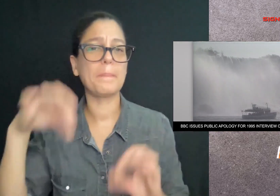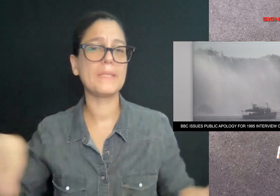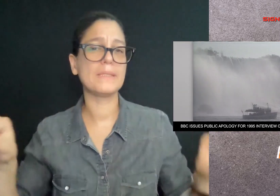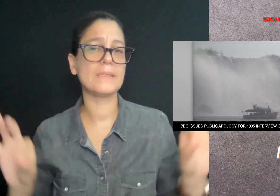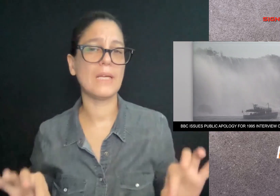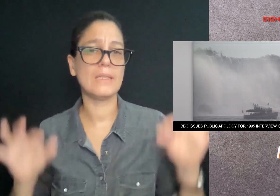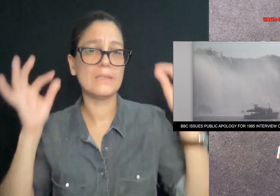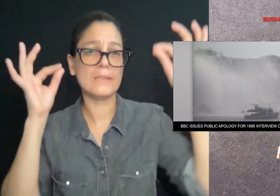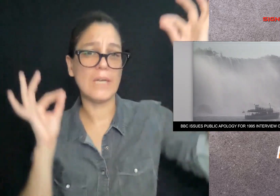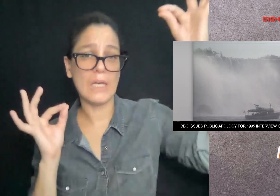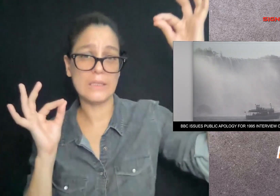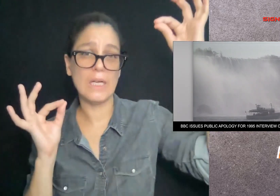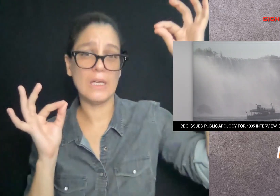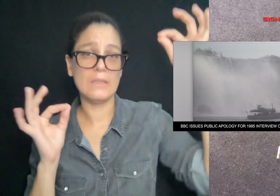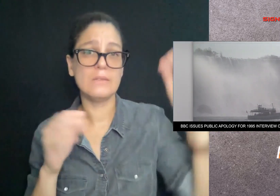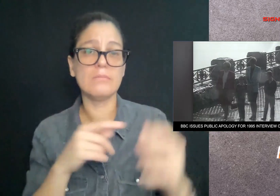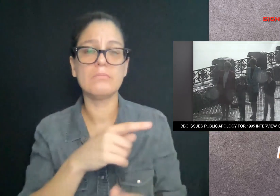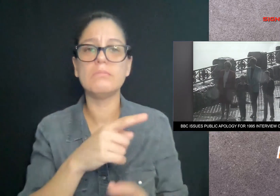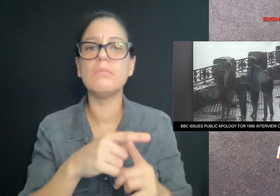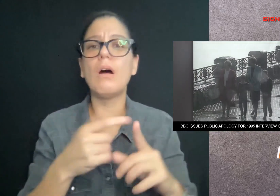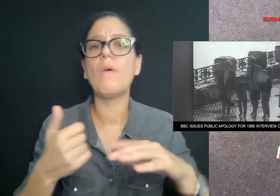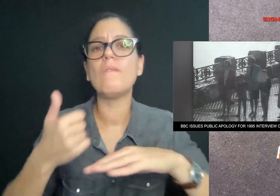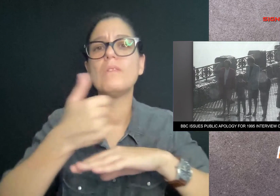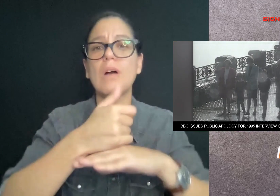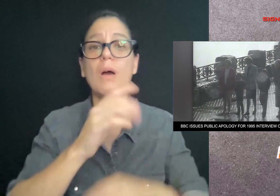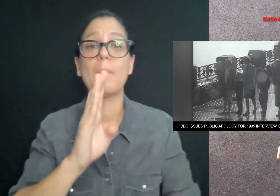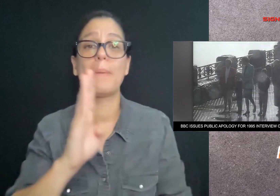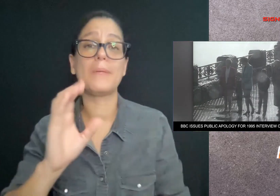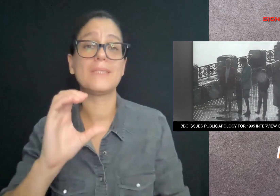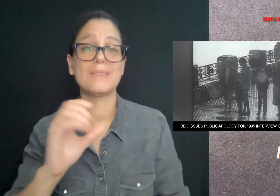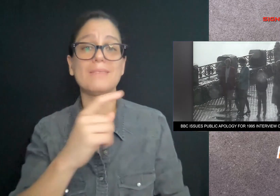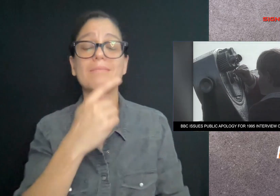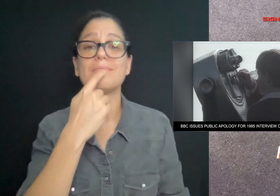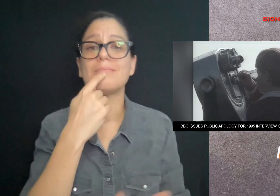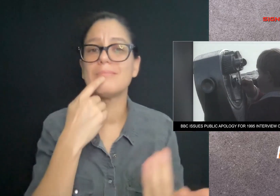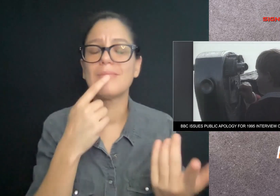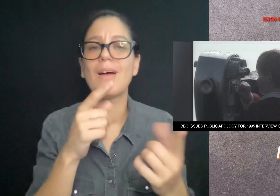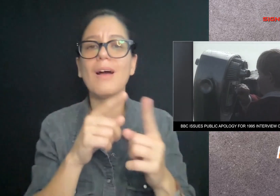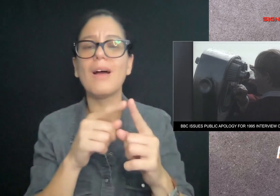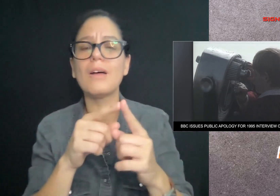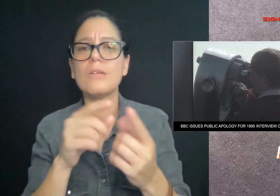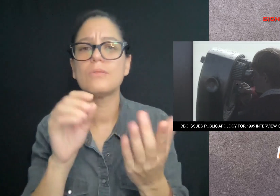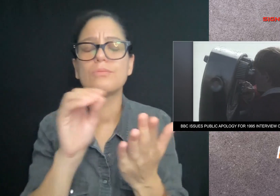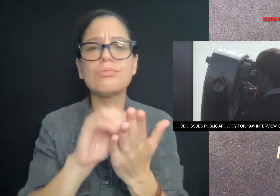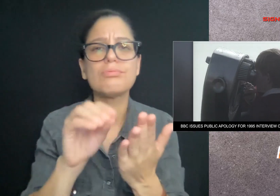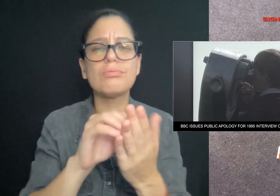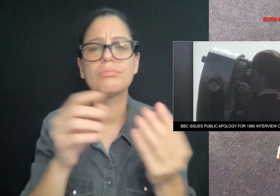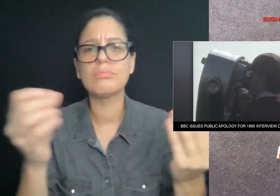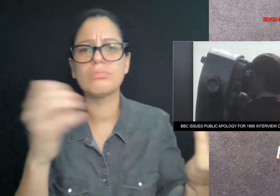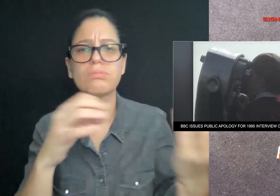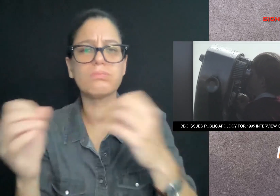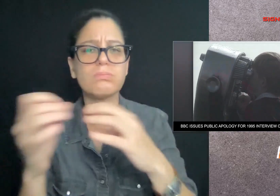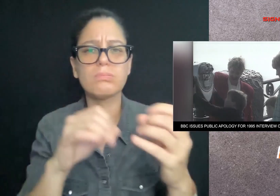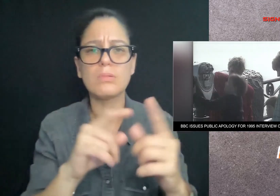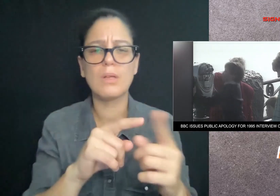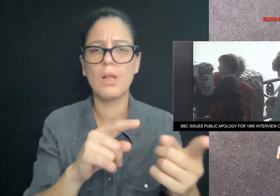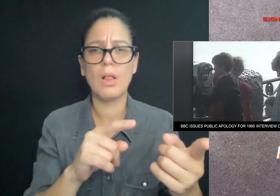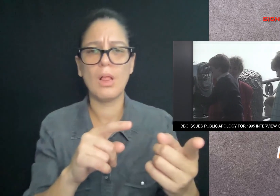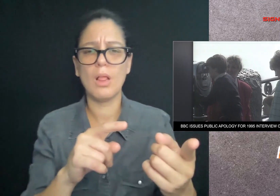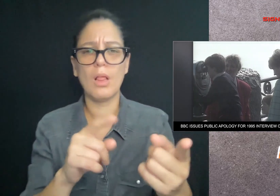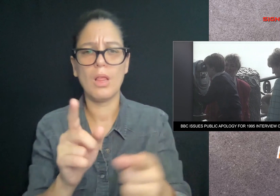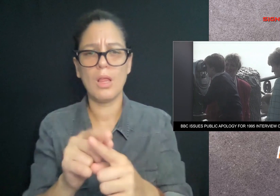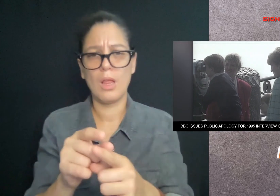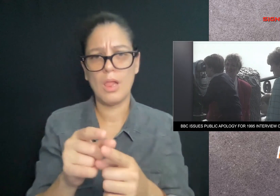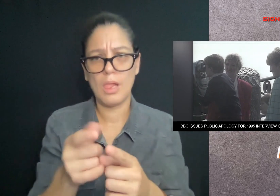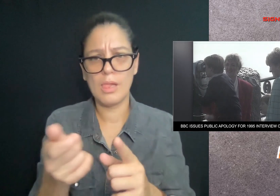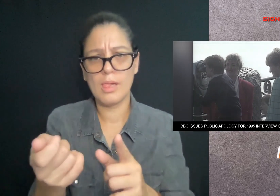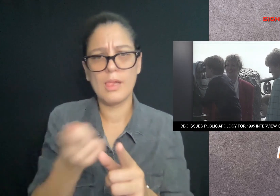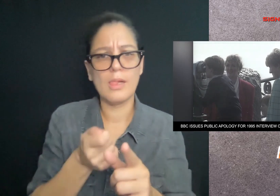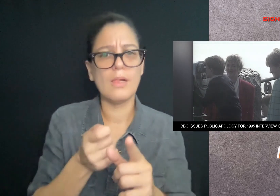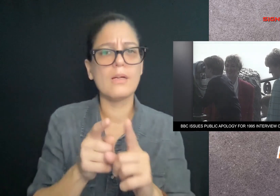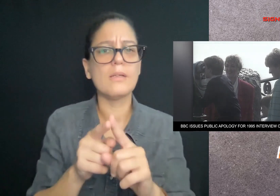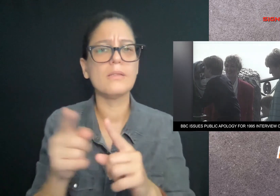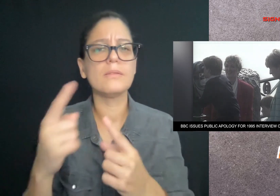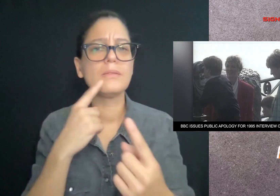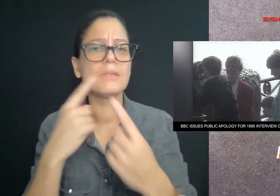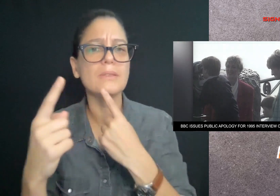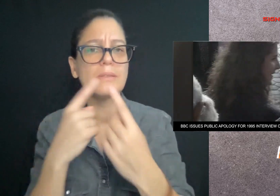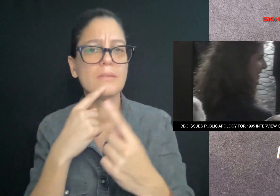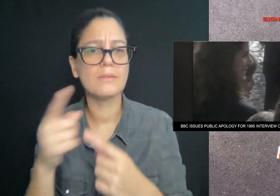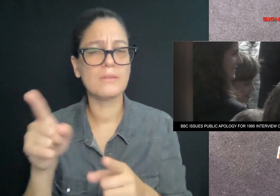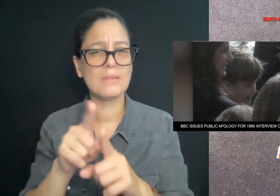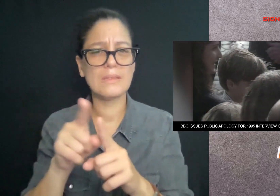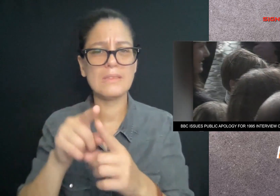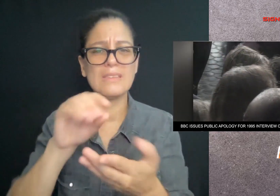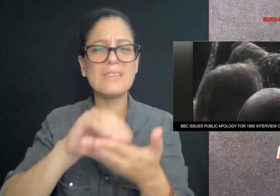with Princess Diana officials with the BBC say deceitful tactics were used to get the